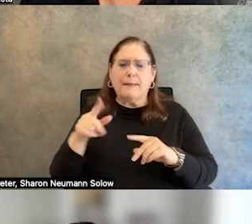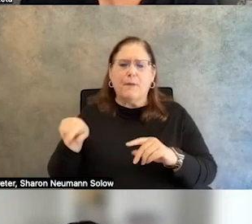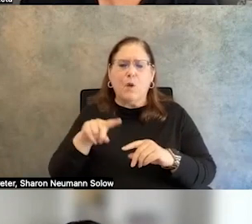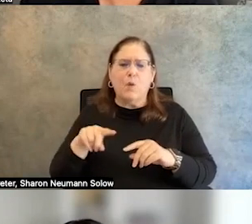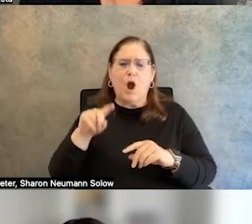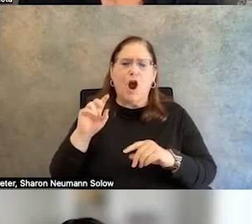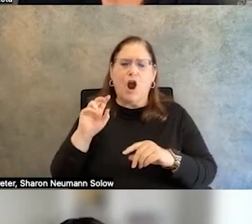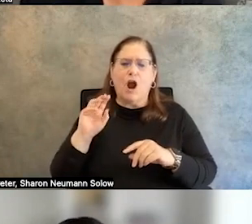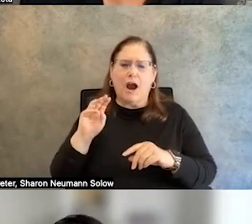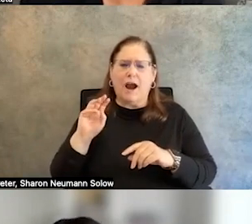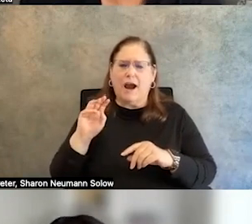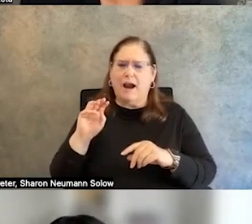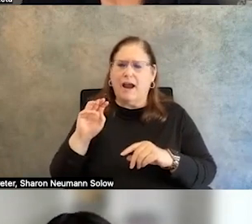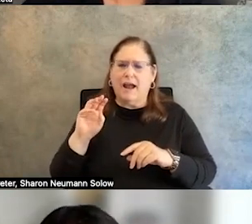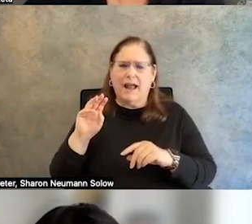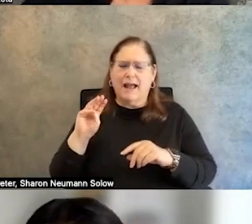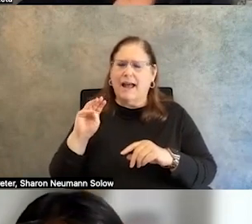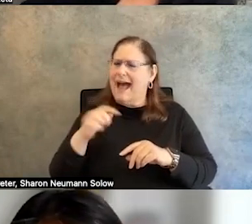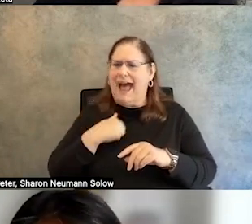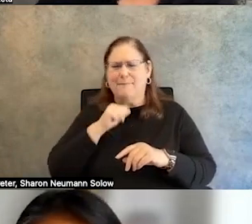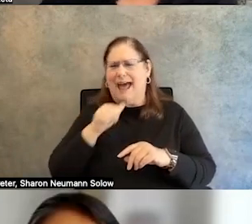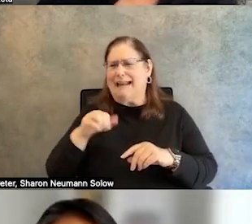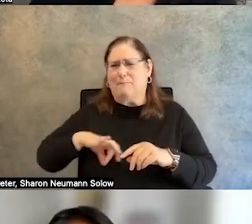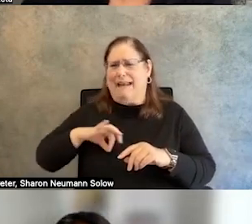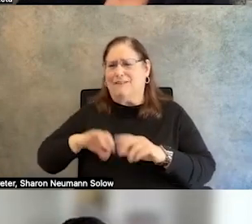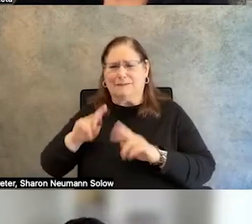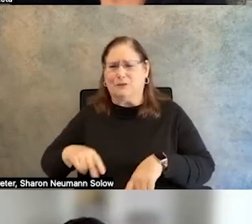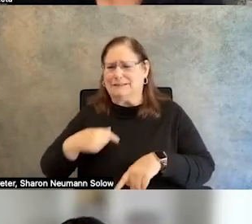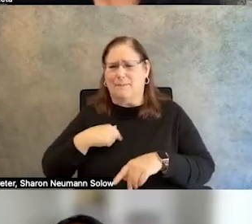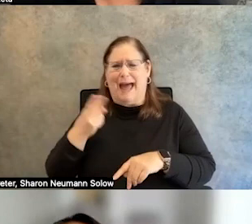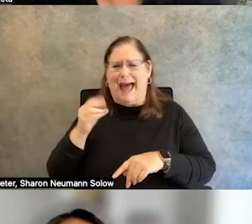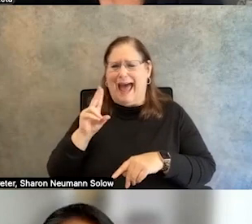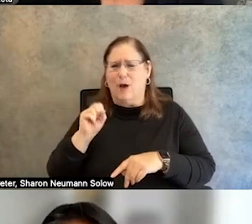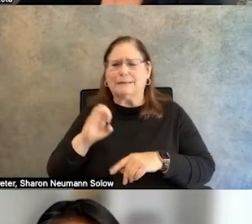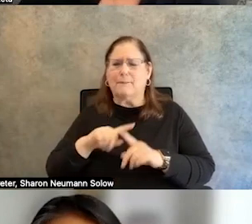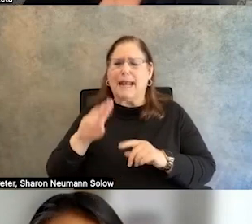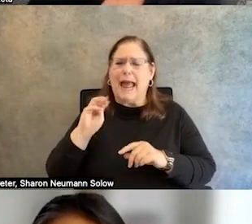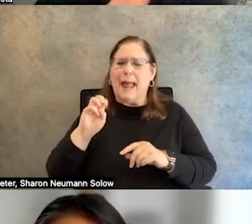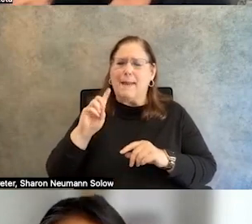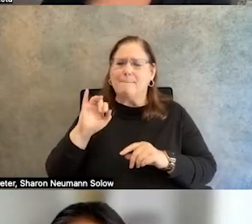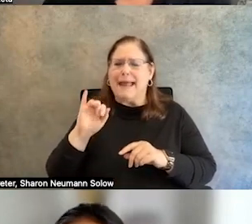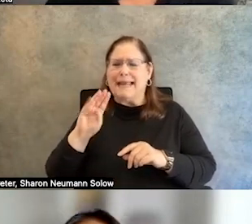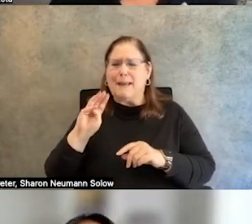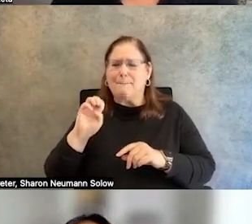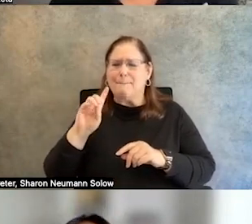I don't know the, I'm not a benefits person. I'm a housing person, so this is all somewhat new to me, but hopefully Silvia knows the answer.